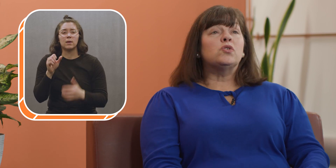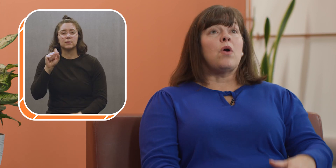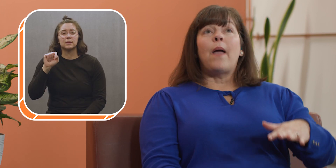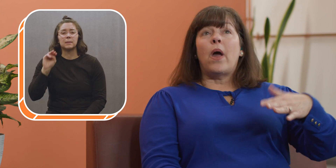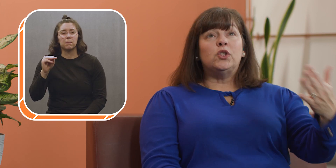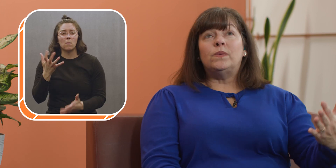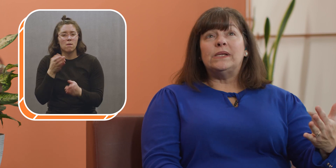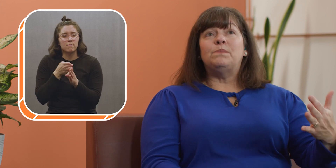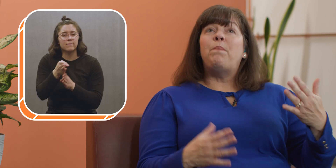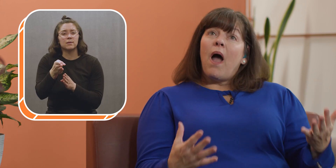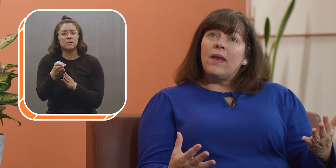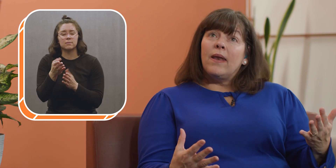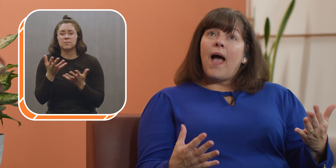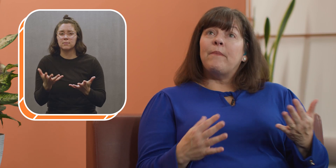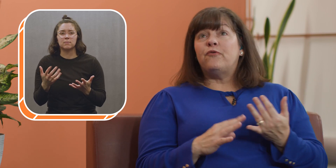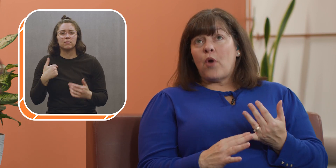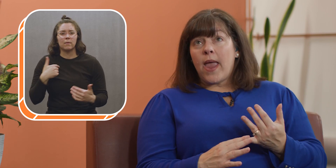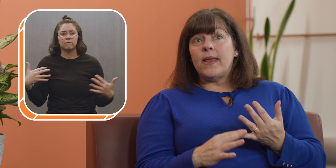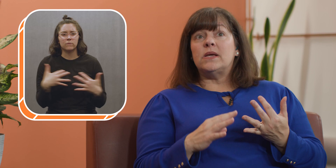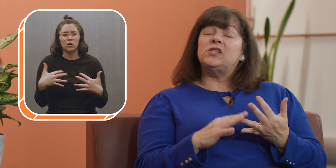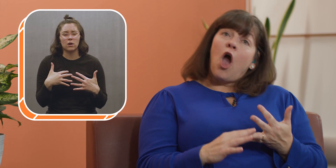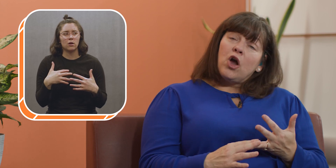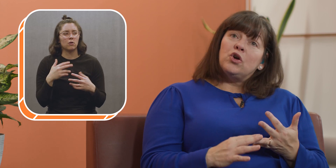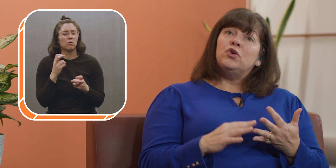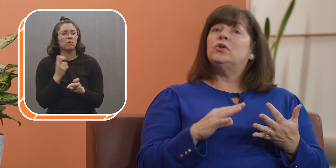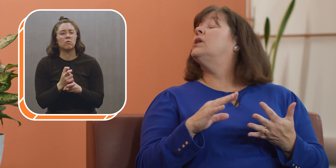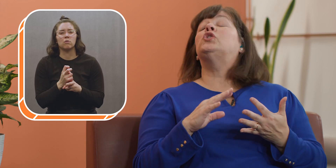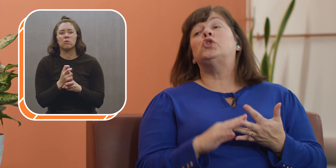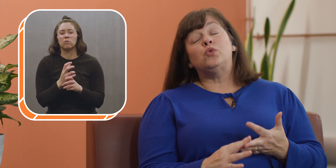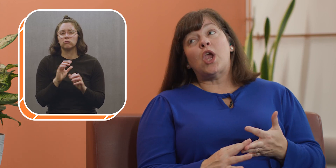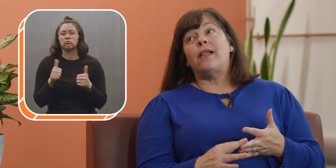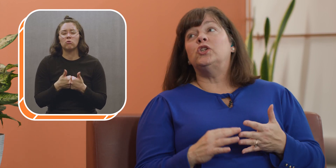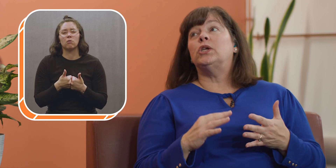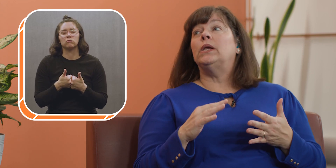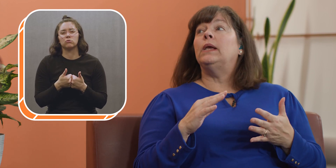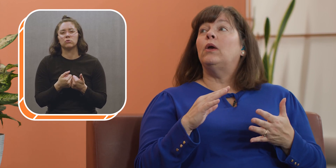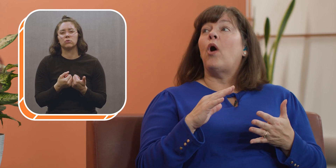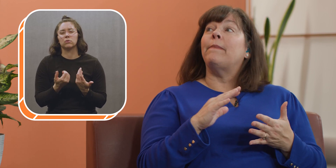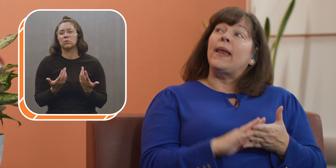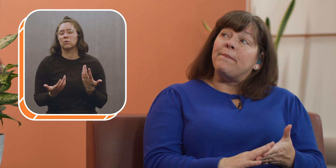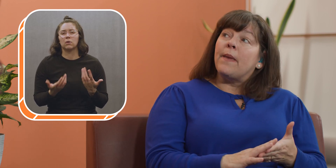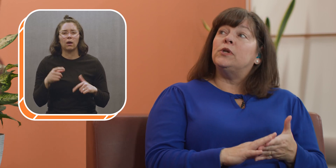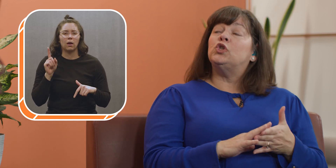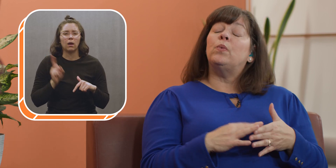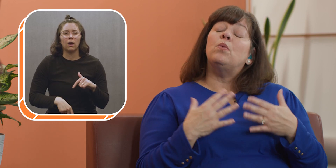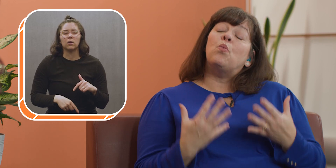or "I want to do this, but I'm afraid," "It's hard, it's too challenging," or "I may not be able to do it."